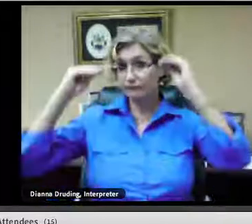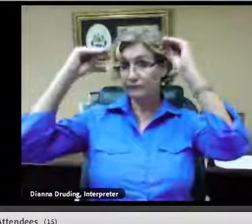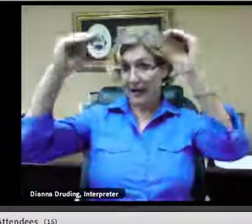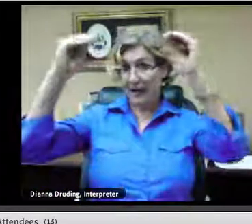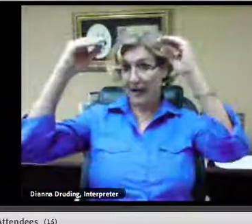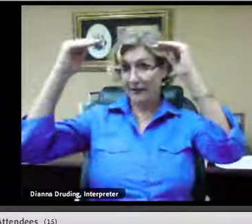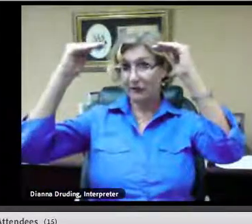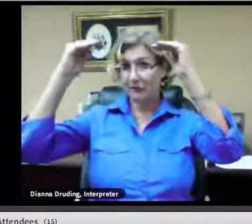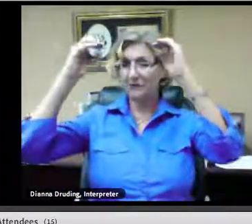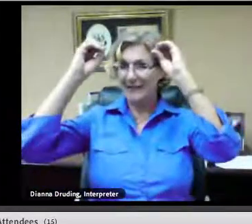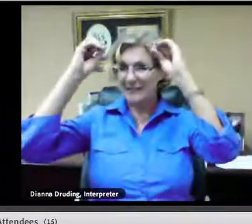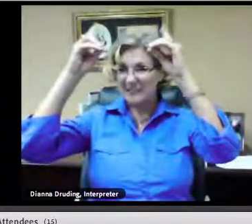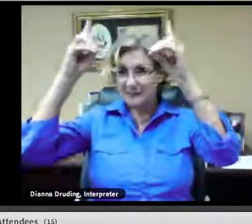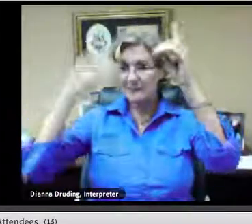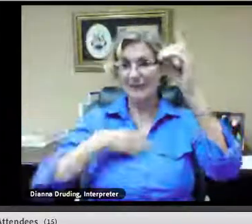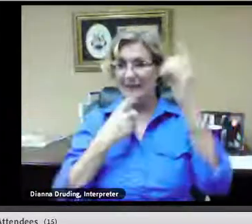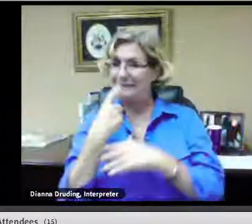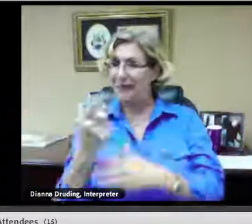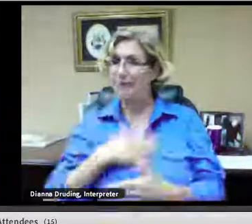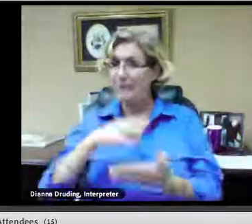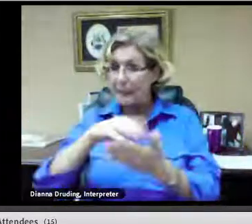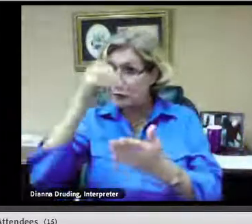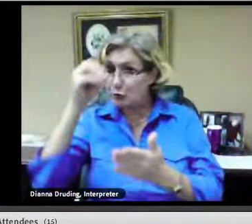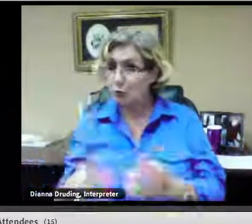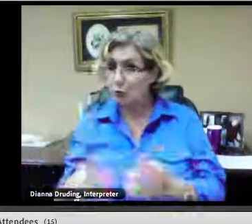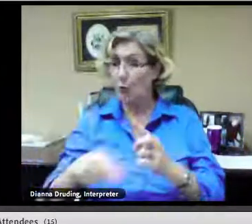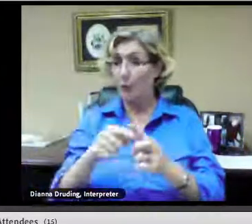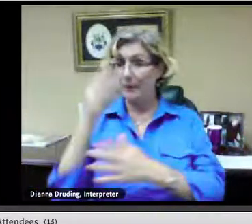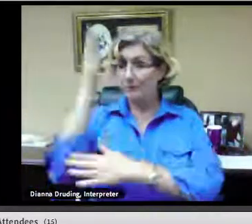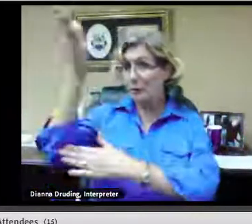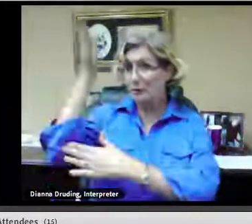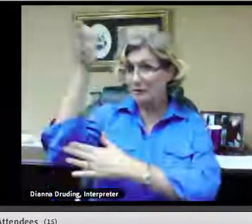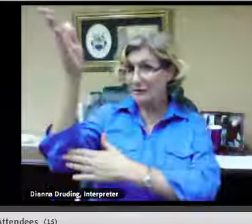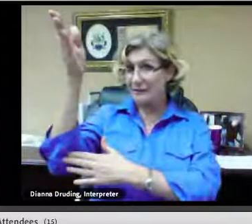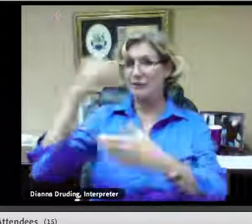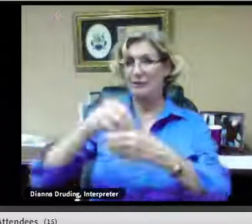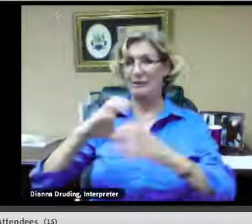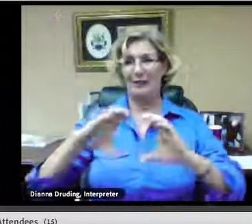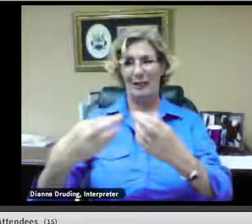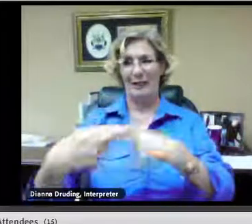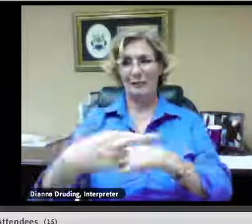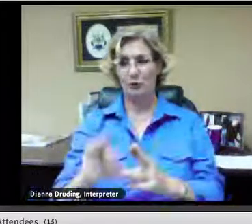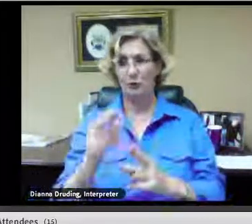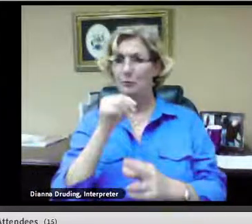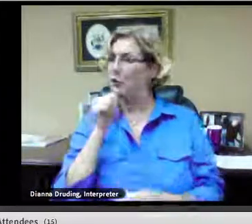when they're doing presentations in the classroom, don't stand up there and read the slides.